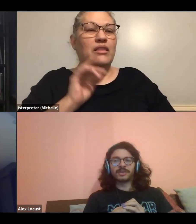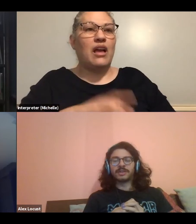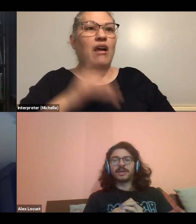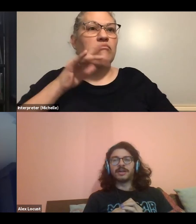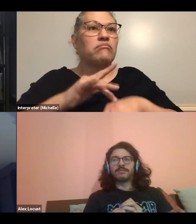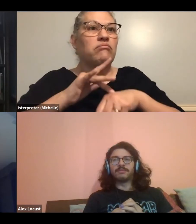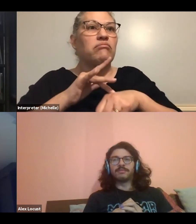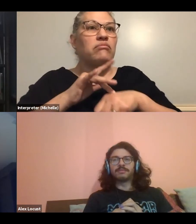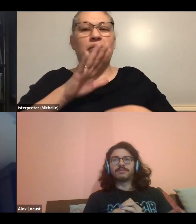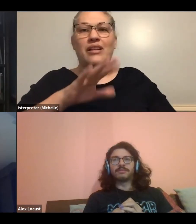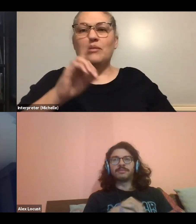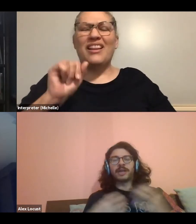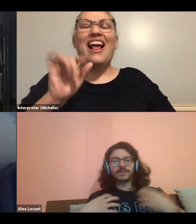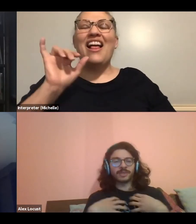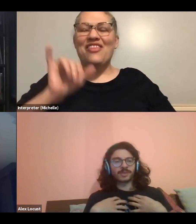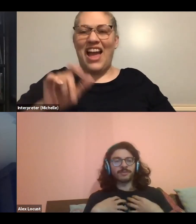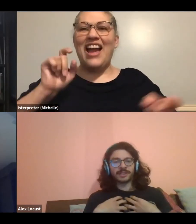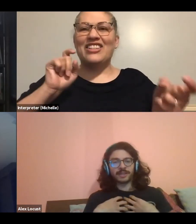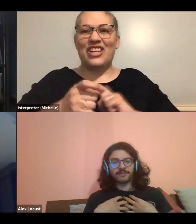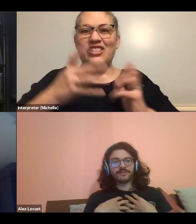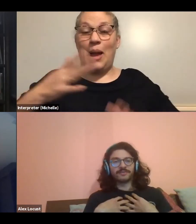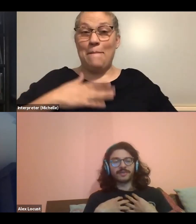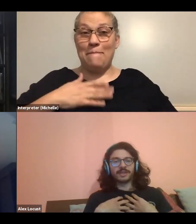Alex Locust: fetishized right, I think that has really changed.